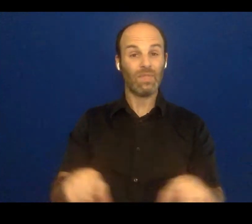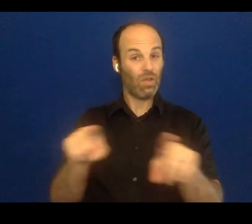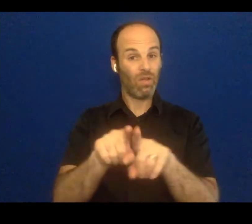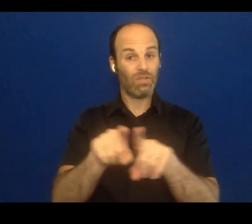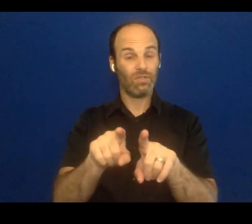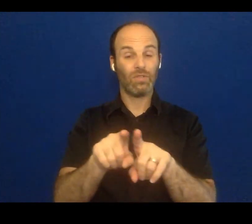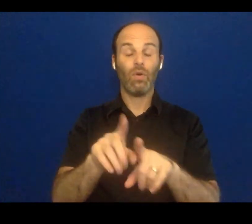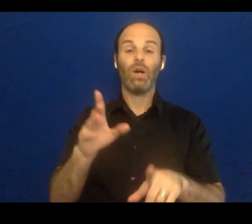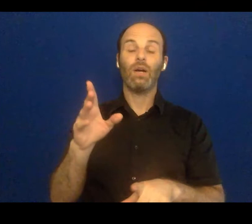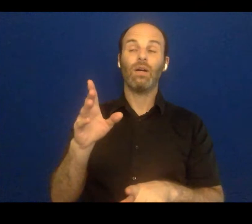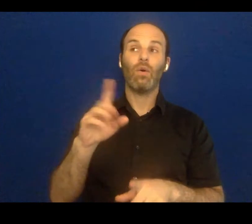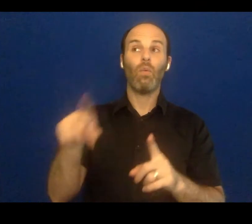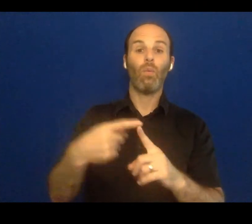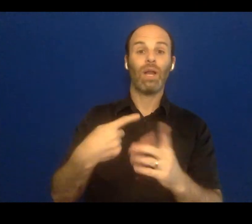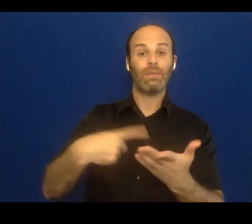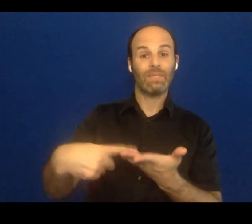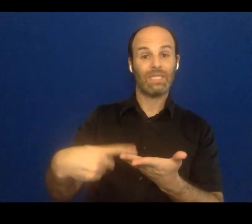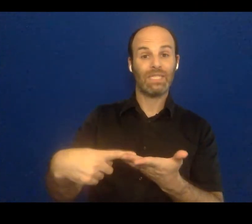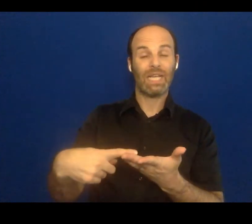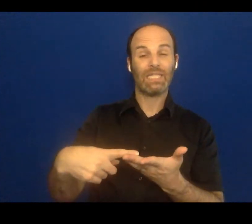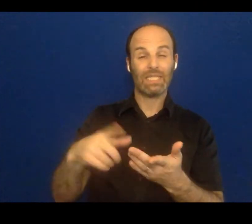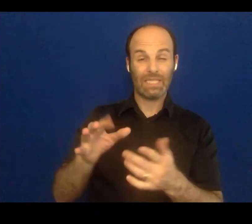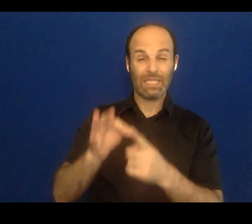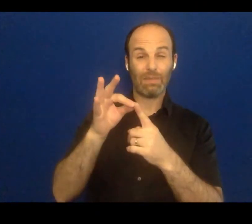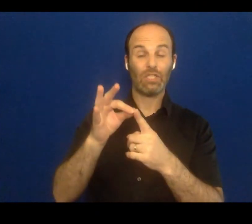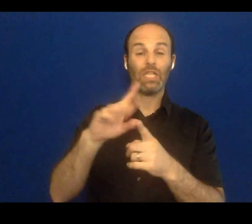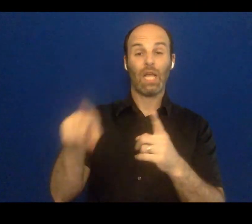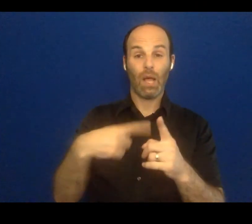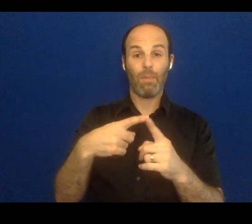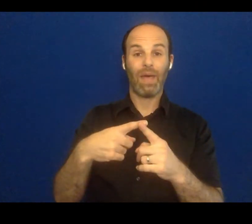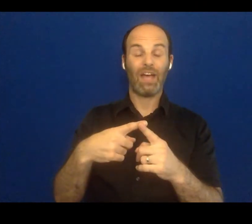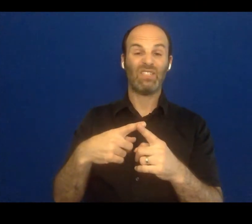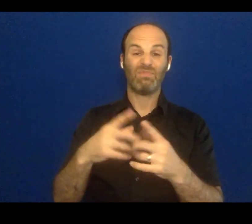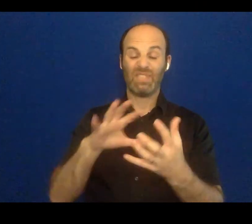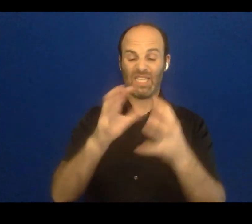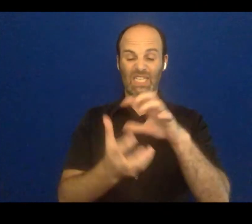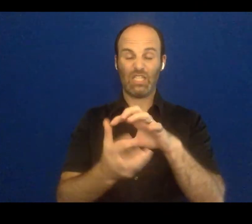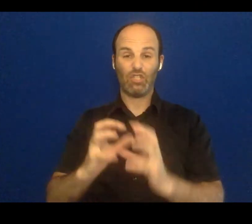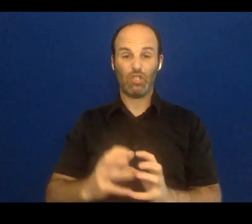TALK ABOUT THE EXPERIENCE, HOW